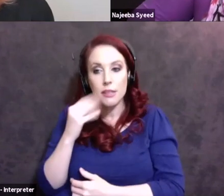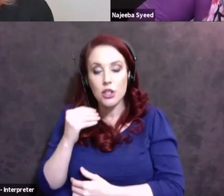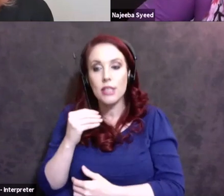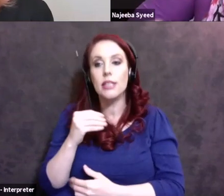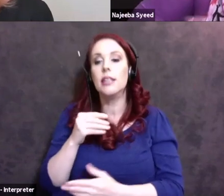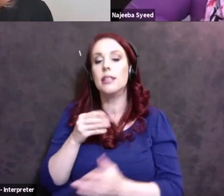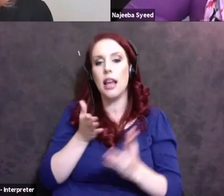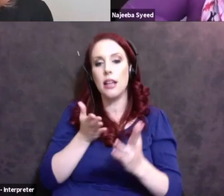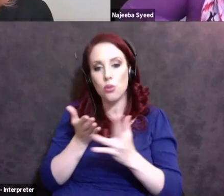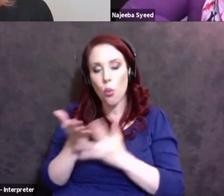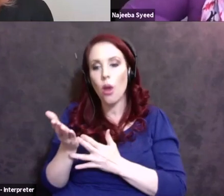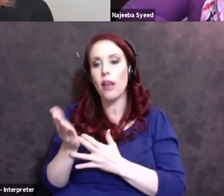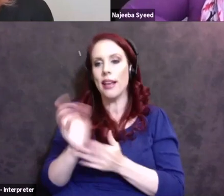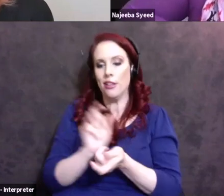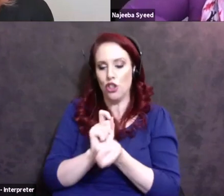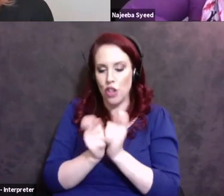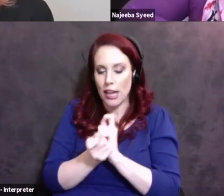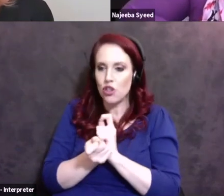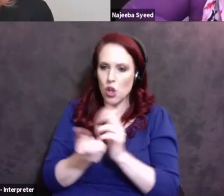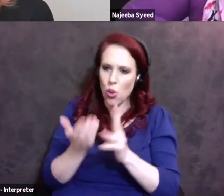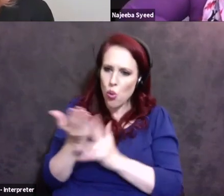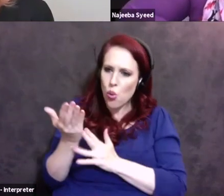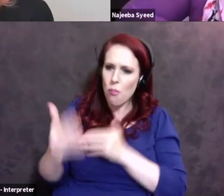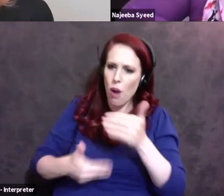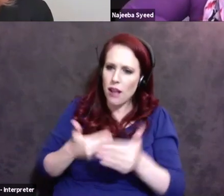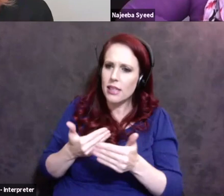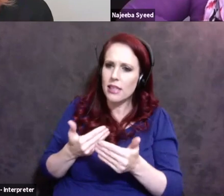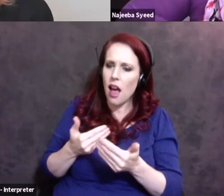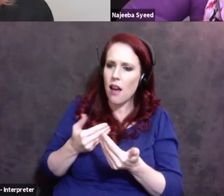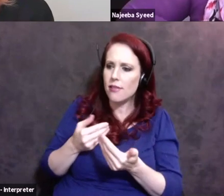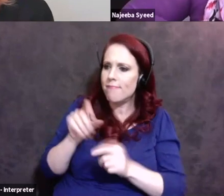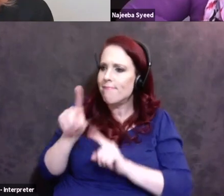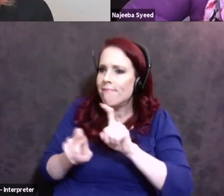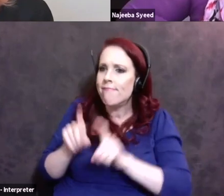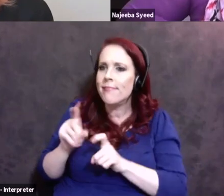the process of getting to know someone else through the shared workplace environment.